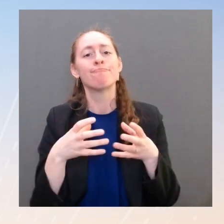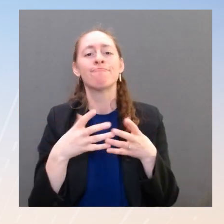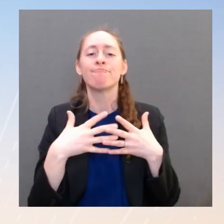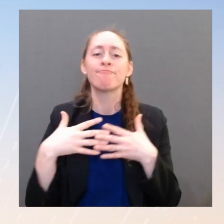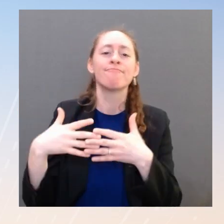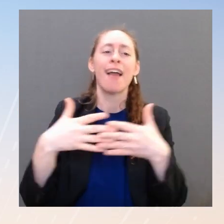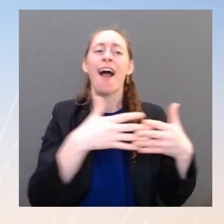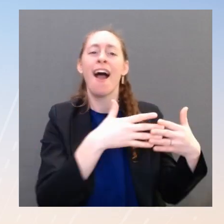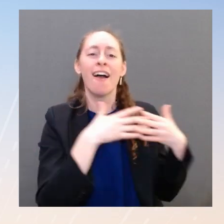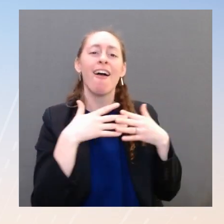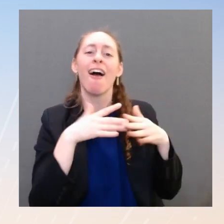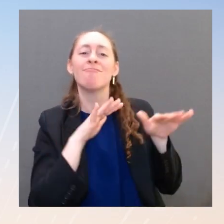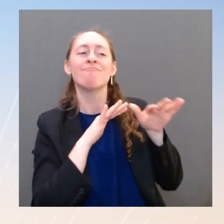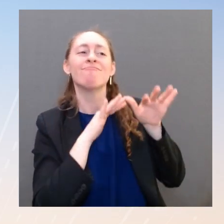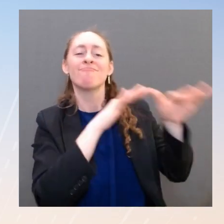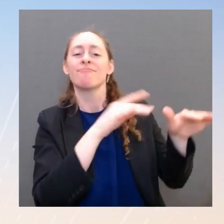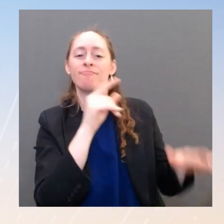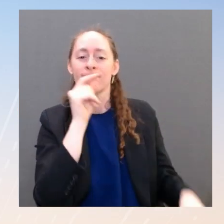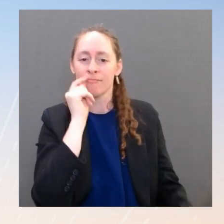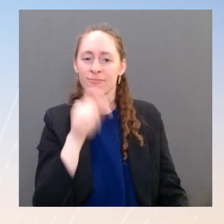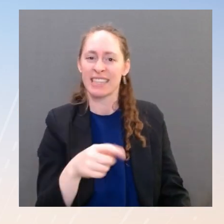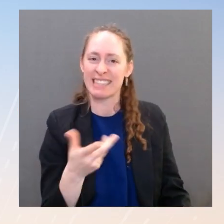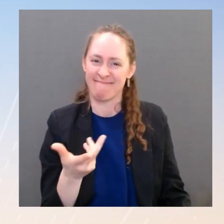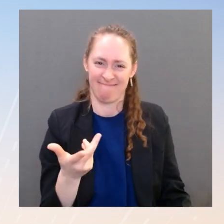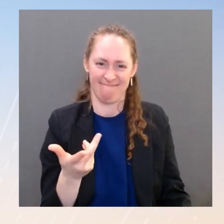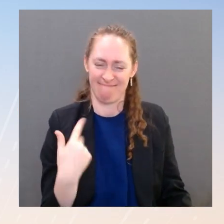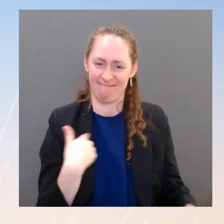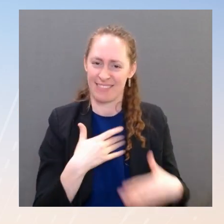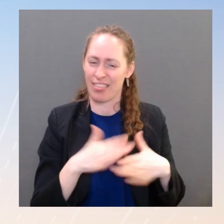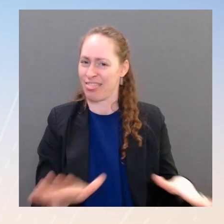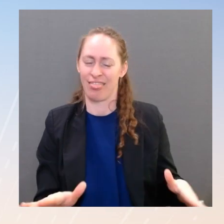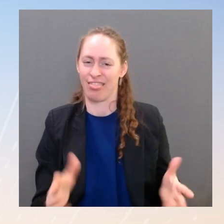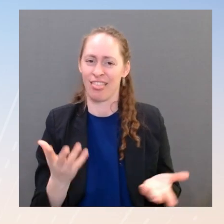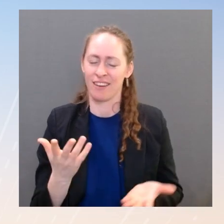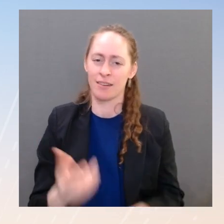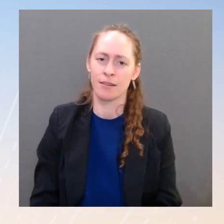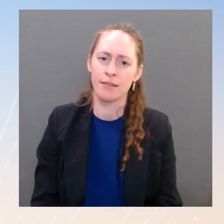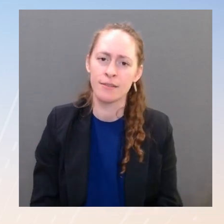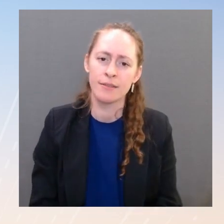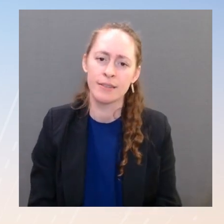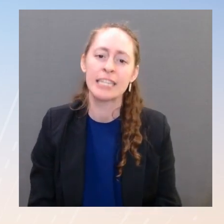And they conveyed that they did offer to include Republicans on their trip.